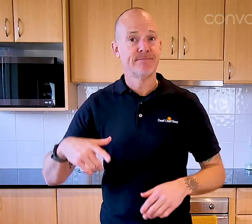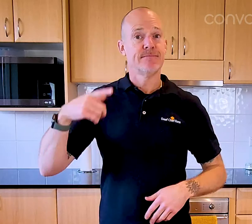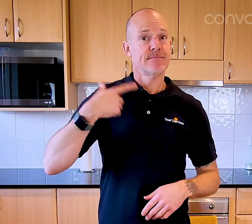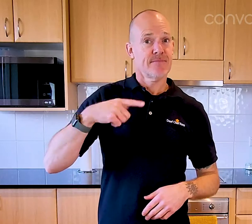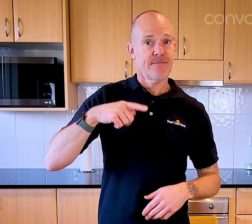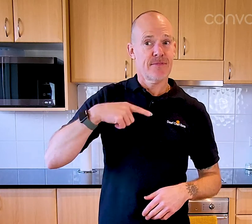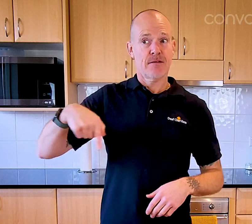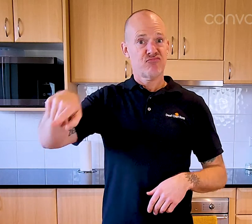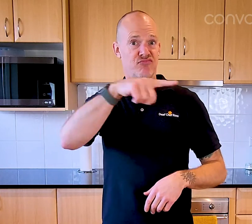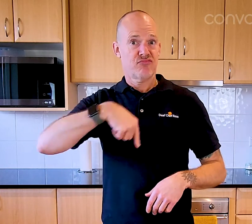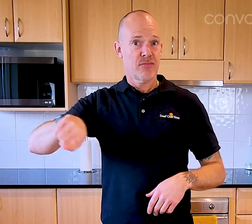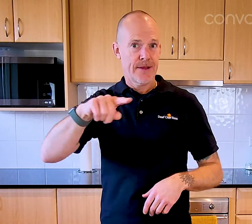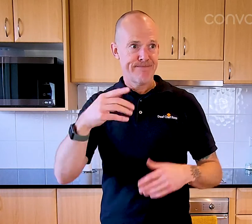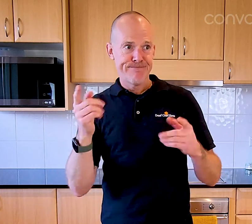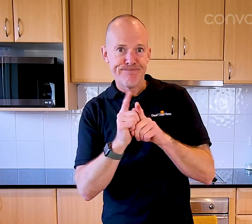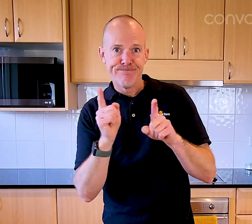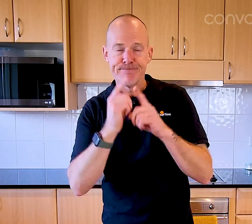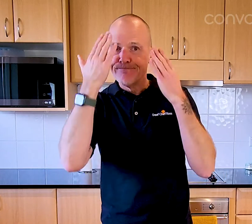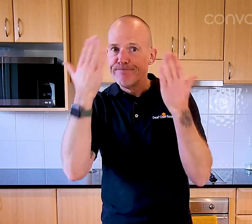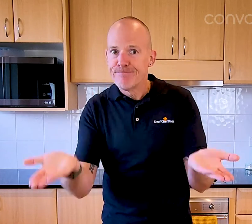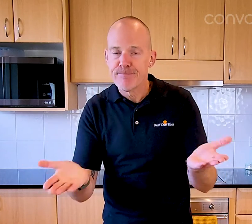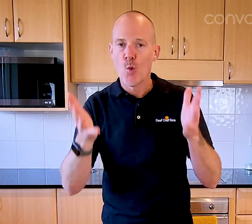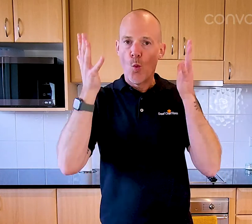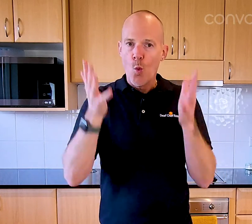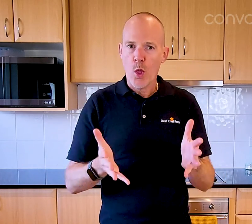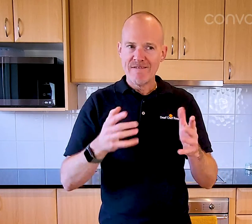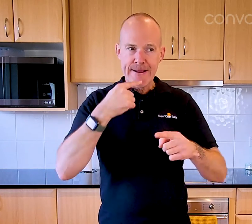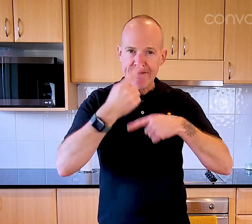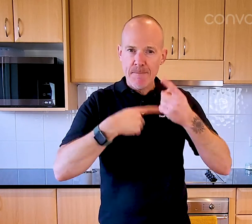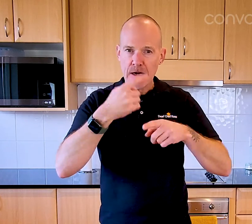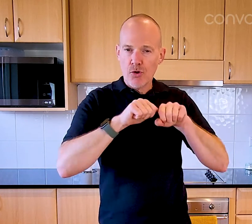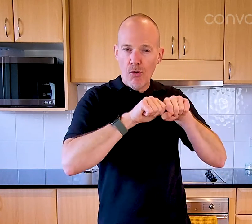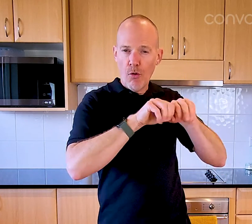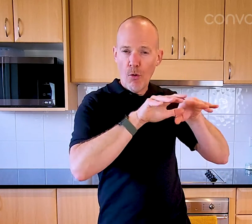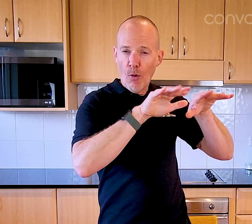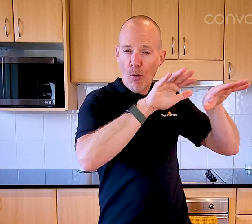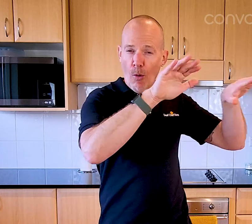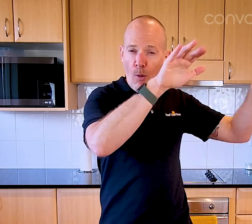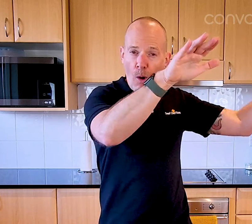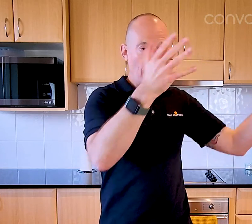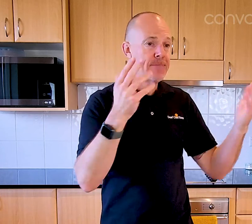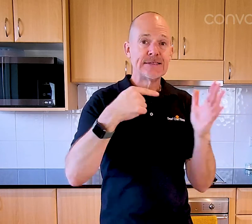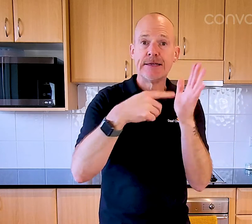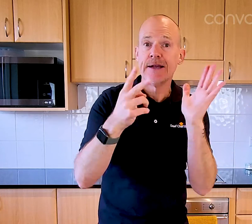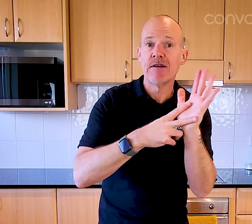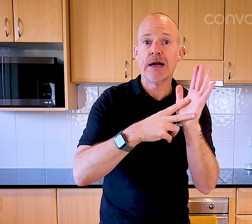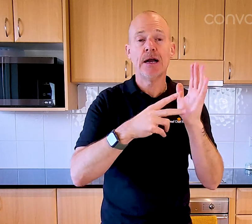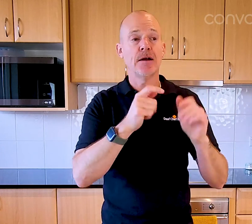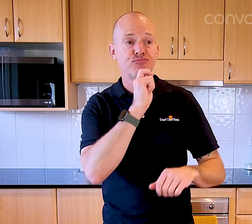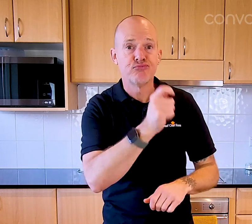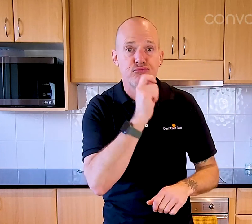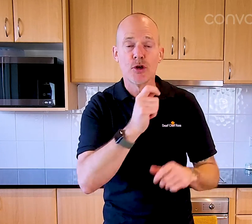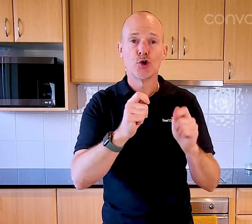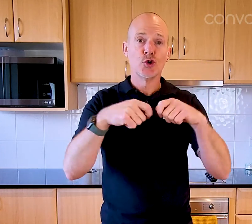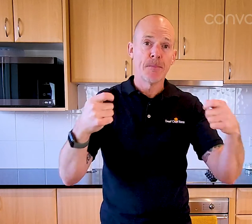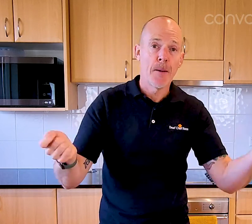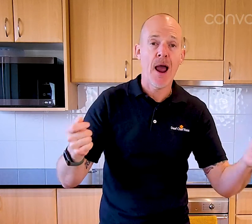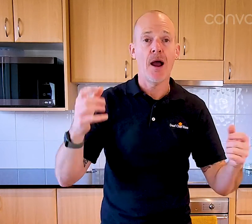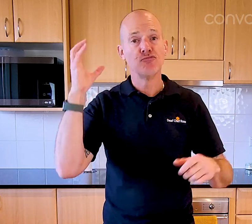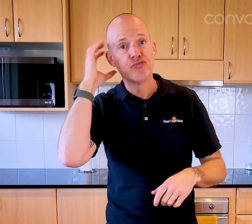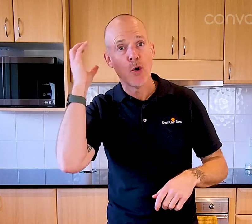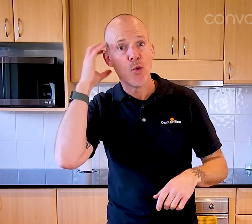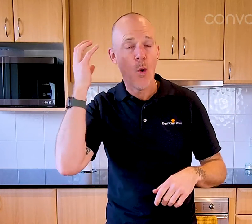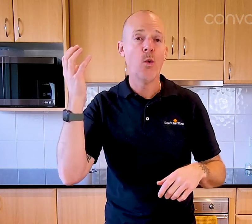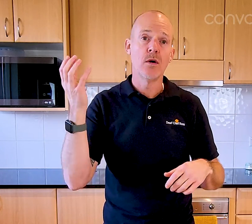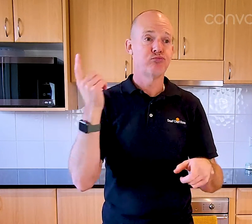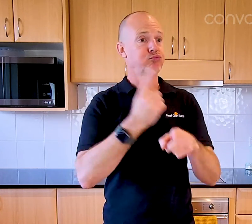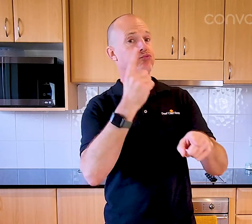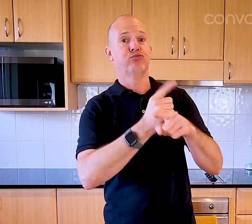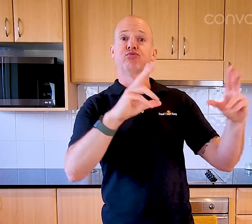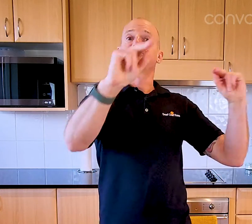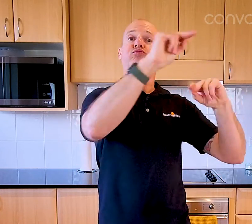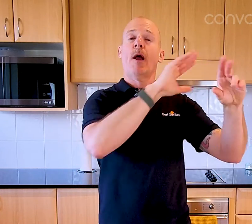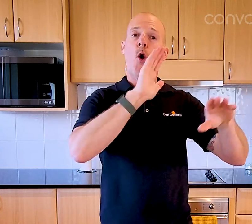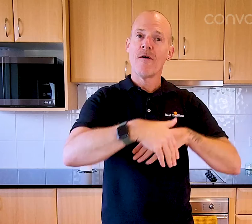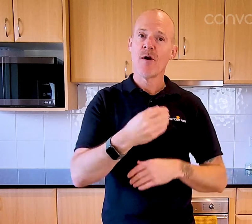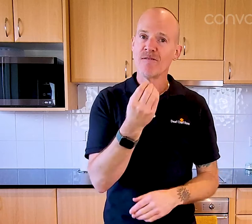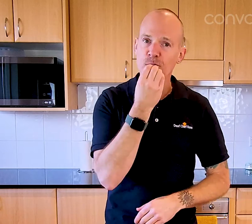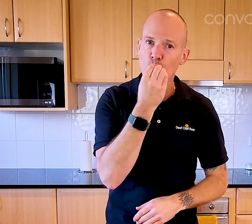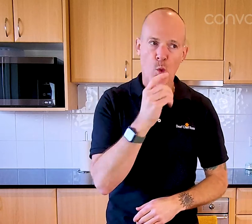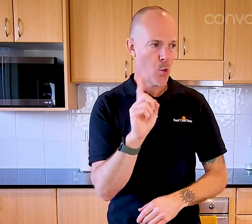Many people access health information incidentally on the radio, television, or in the newspaper.